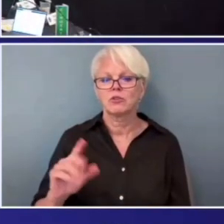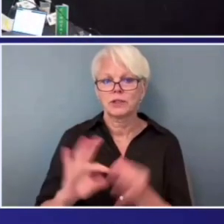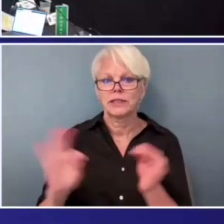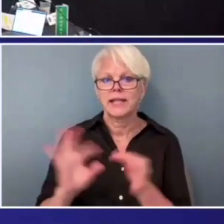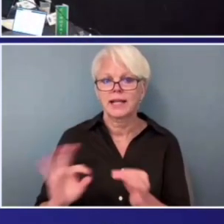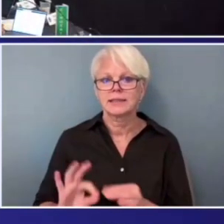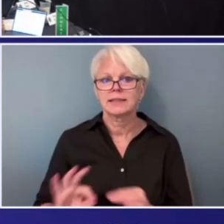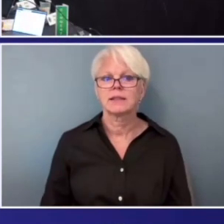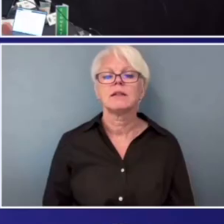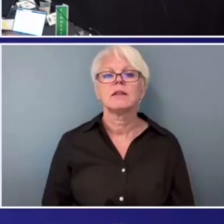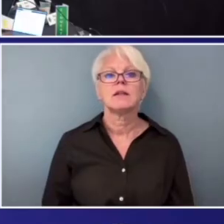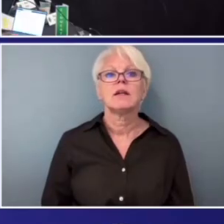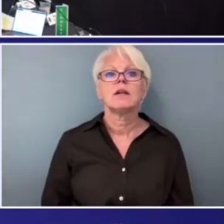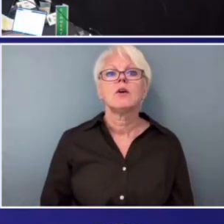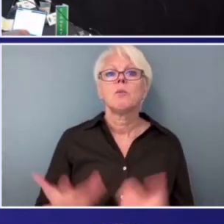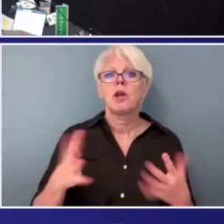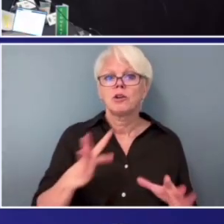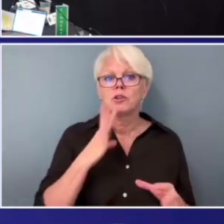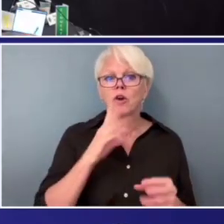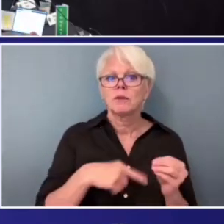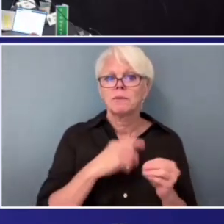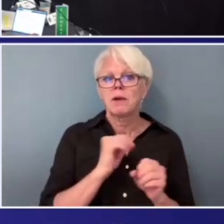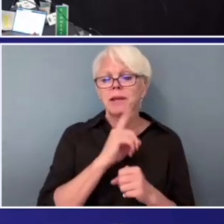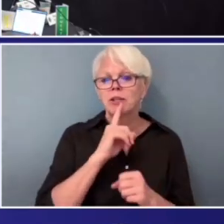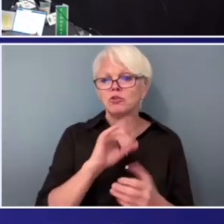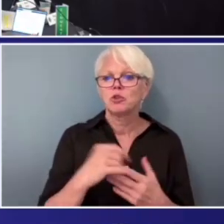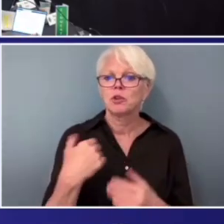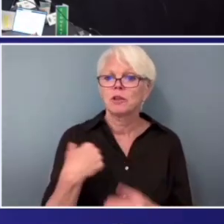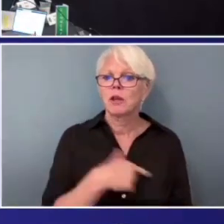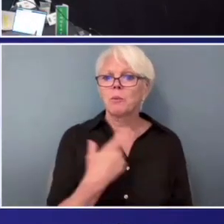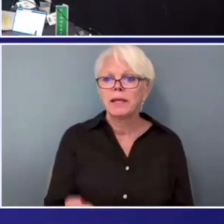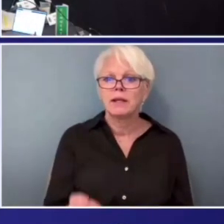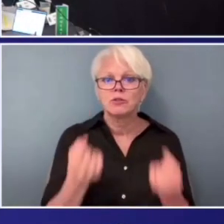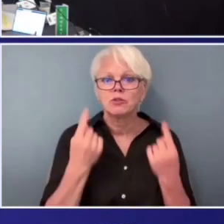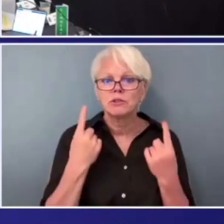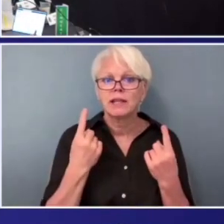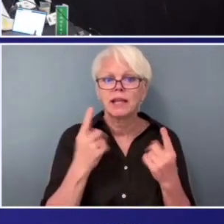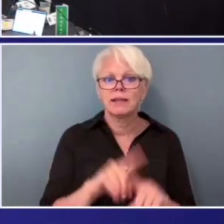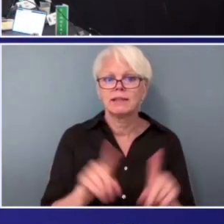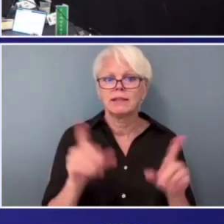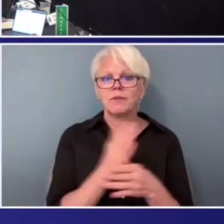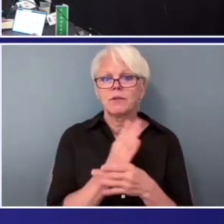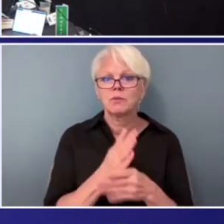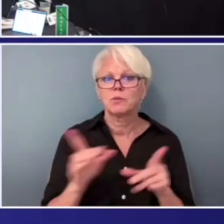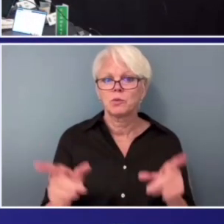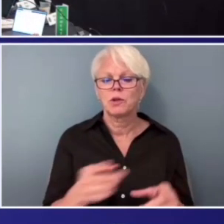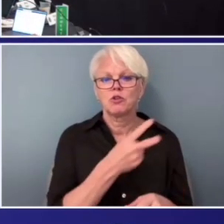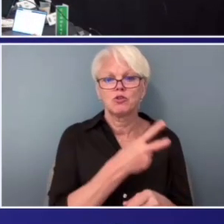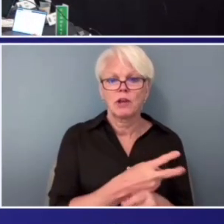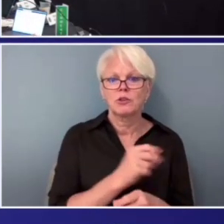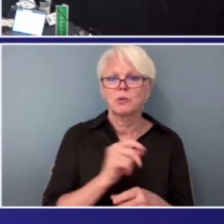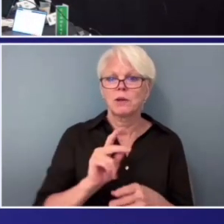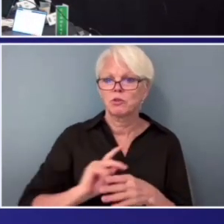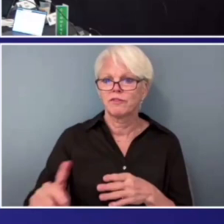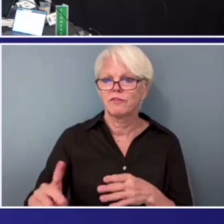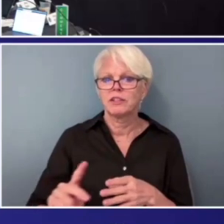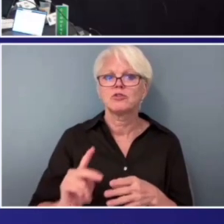We talked already about making sure that we understand the distinction between graduate and professional annual aggregate.